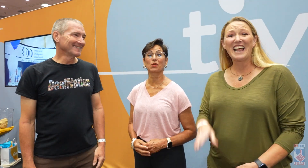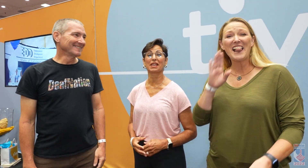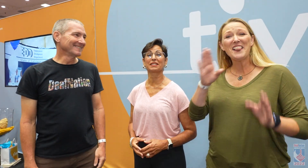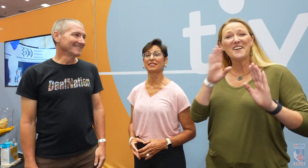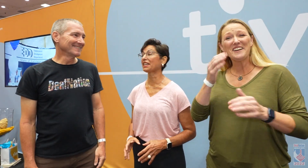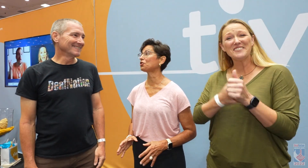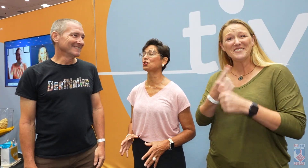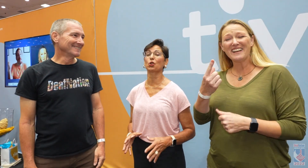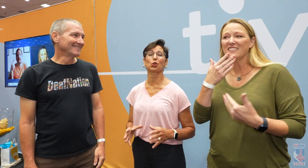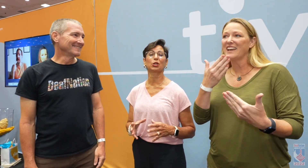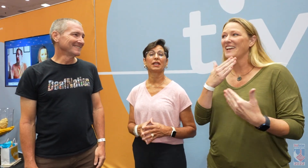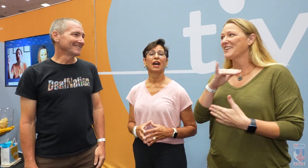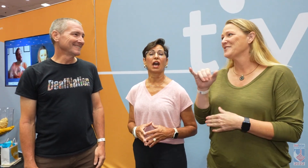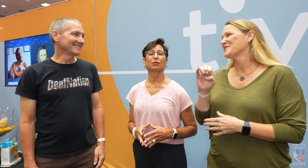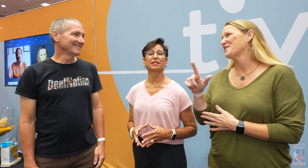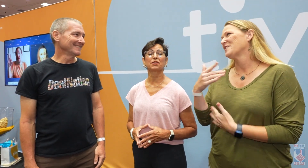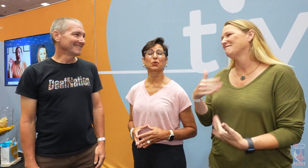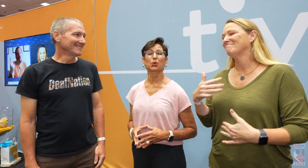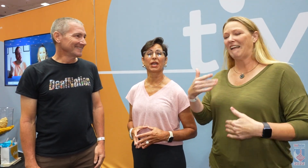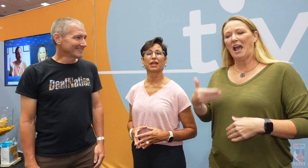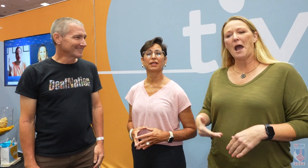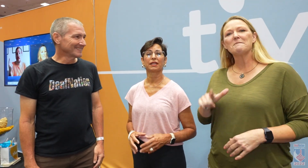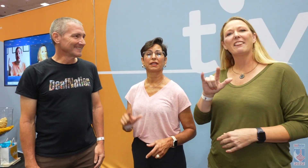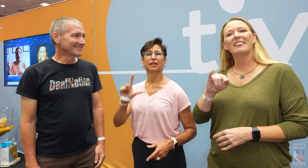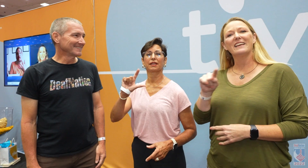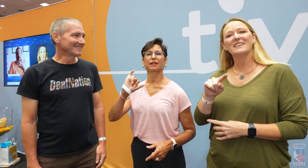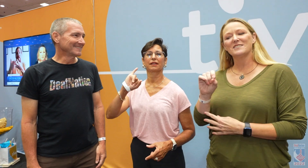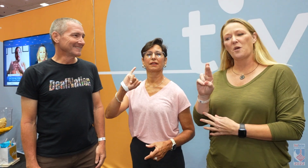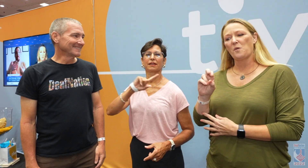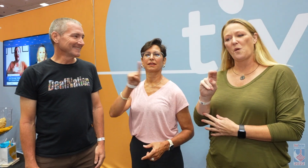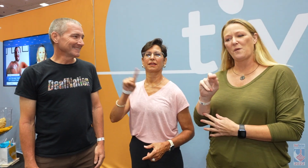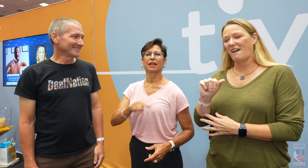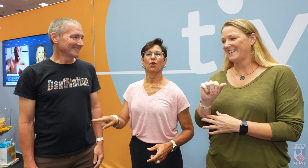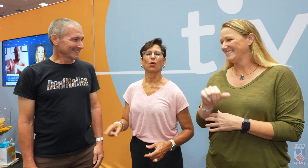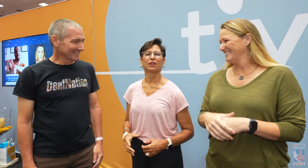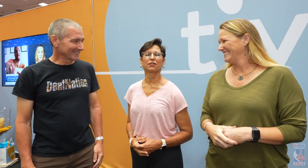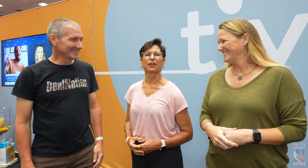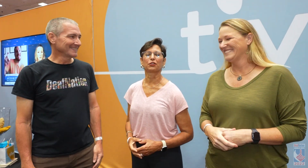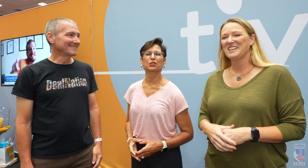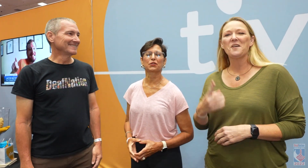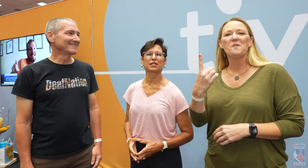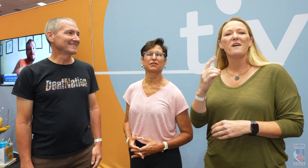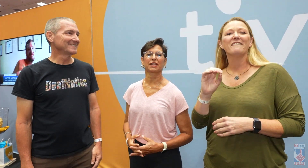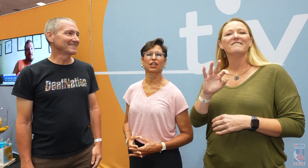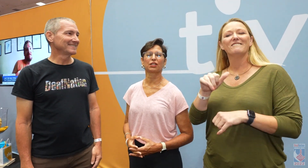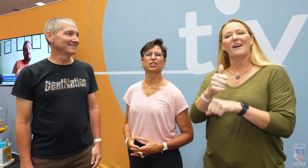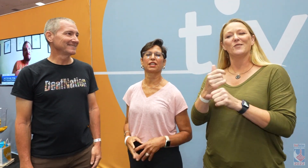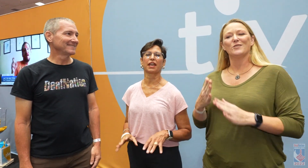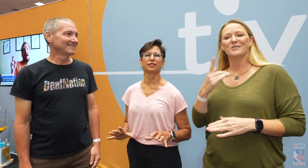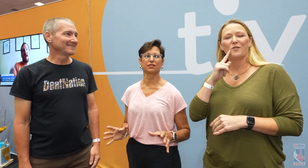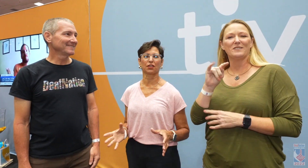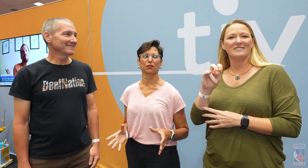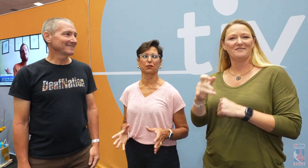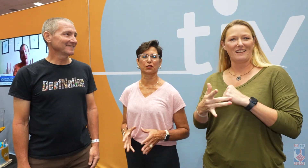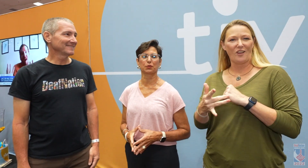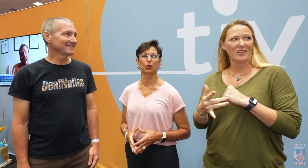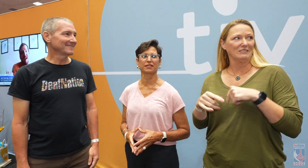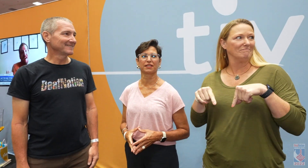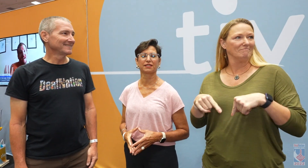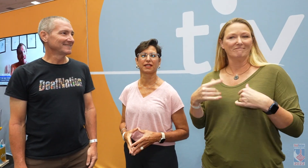Hello everyone! Thank you Joel! I’m Liz Orona, one of the founders of Tive Technology.